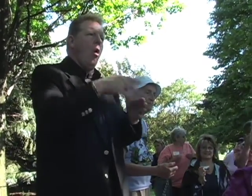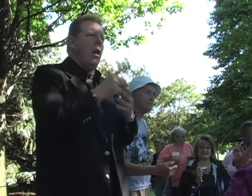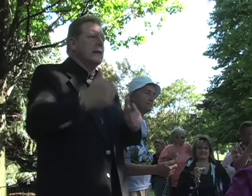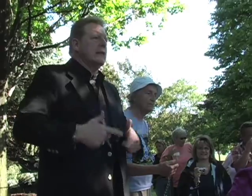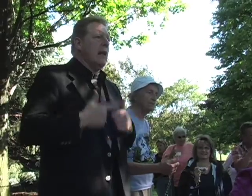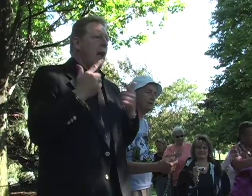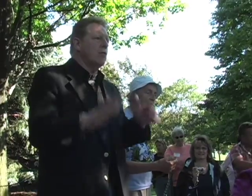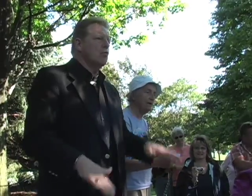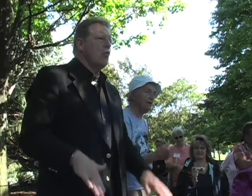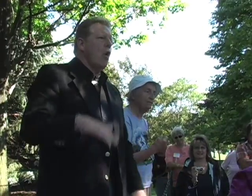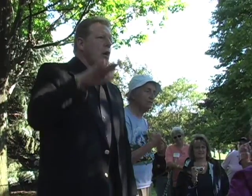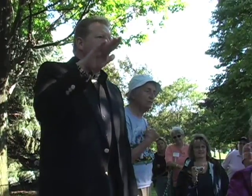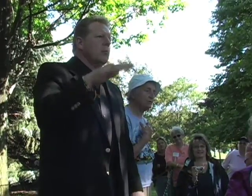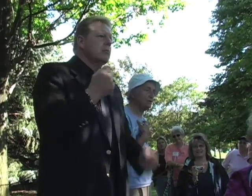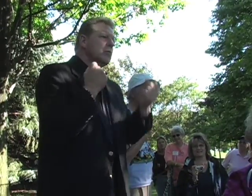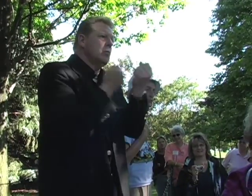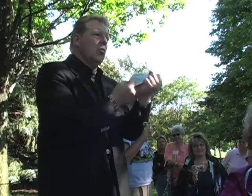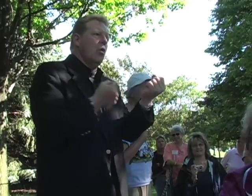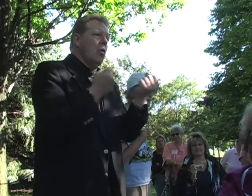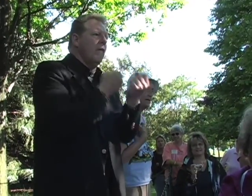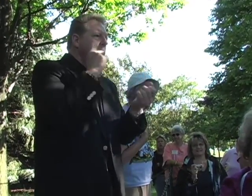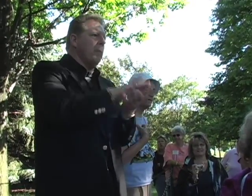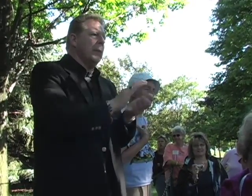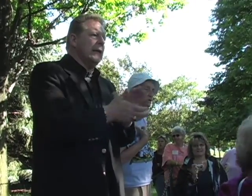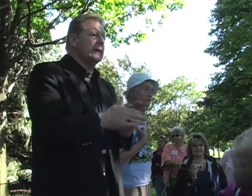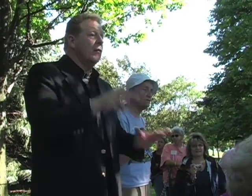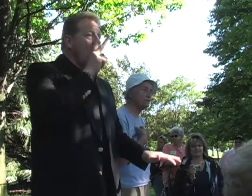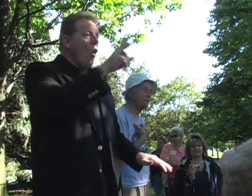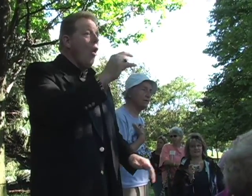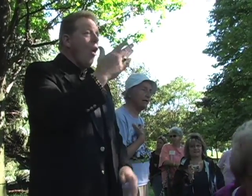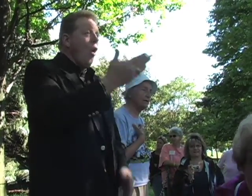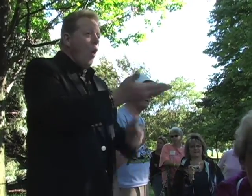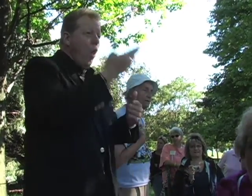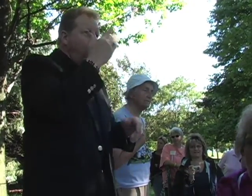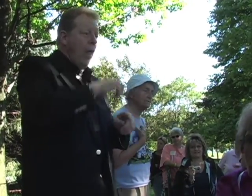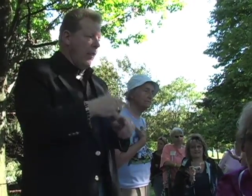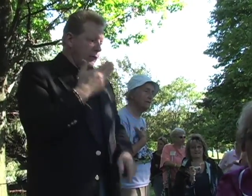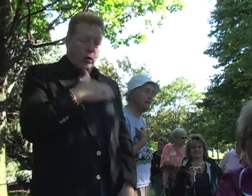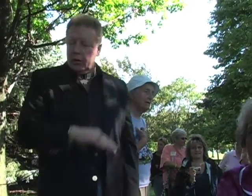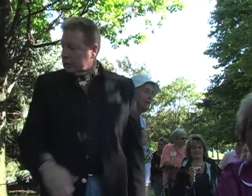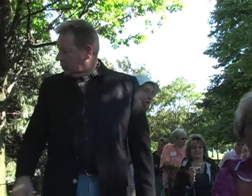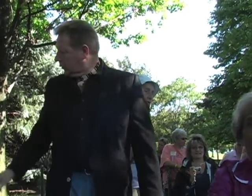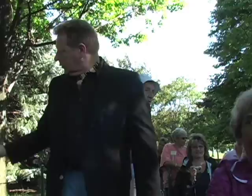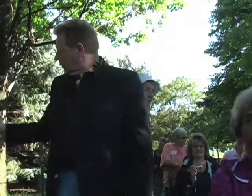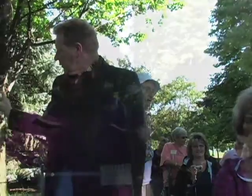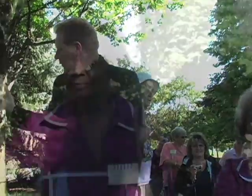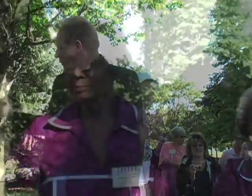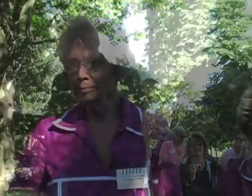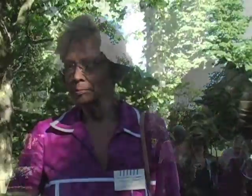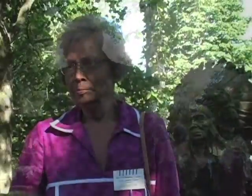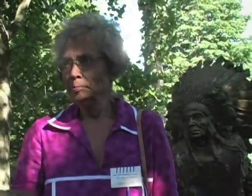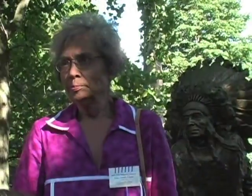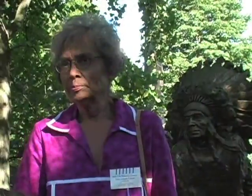As he did all for his life and since childhood he advocated for peace. and look at the belt - peace..